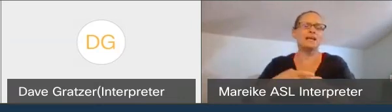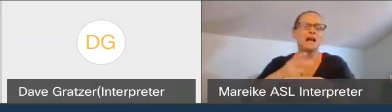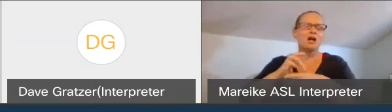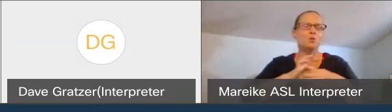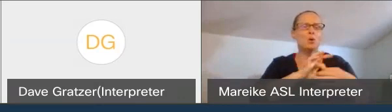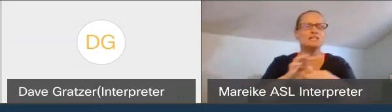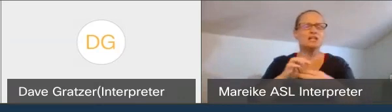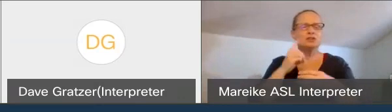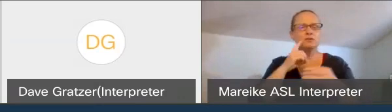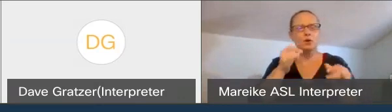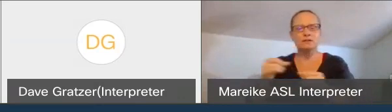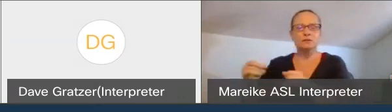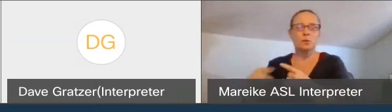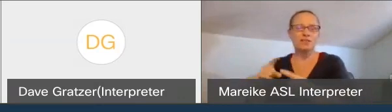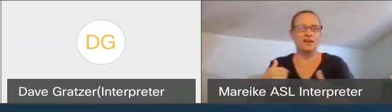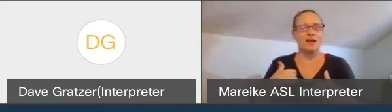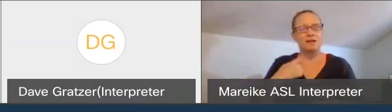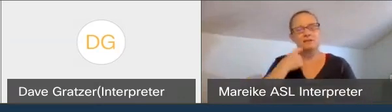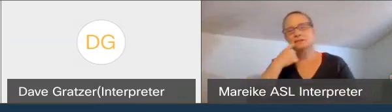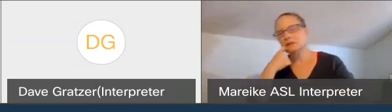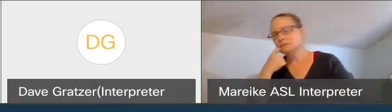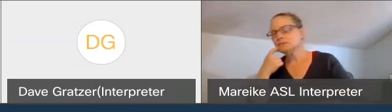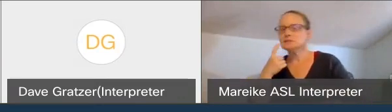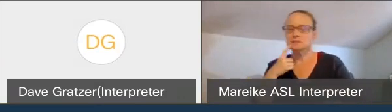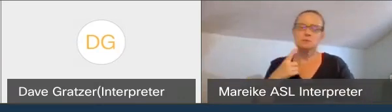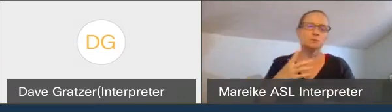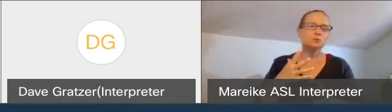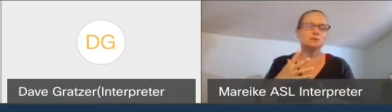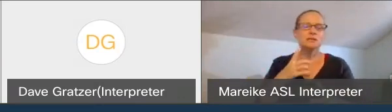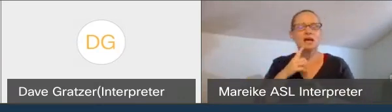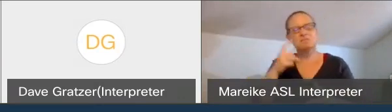uh, particularly when they have substance use disorders and co-occurring mental health issues.